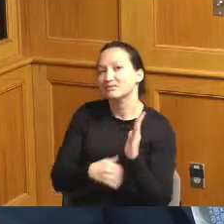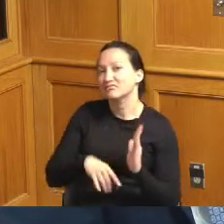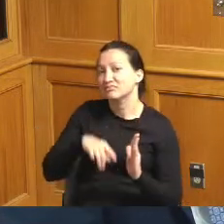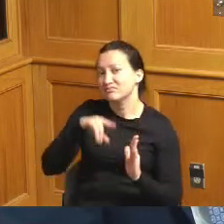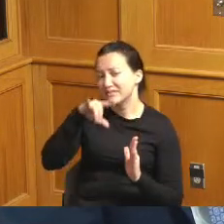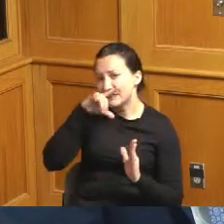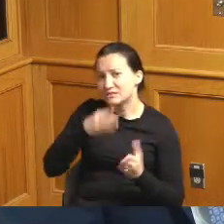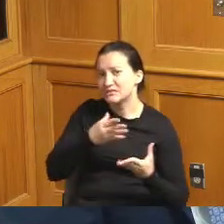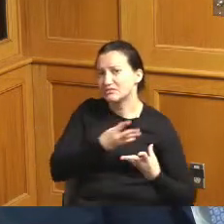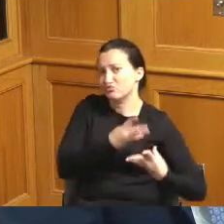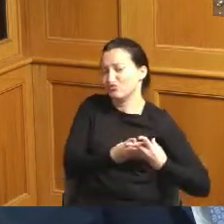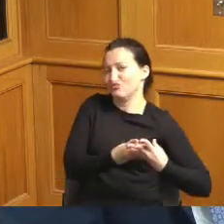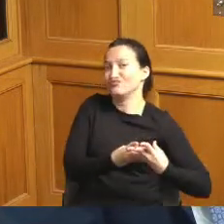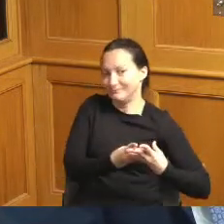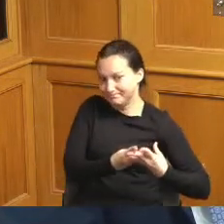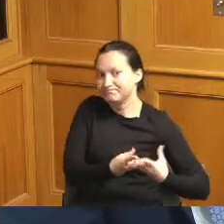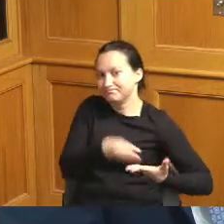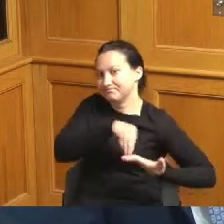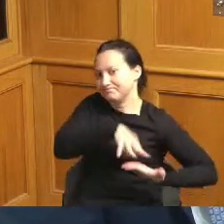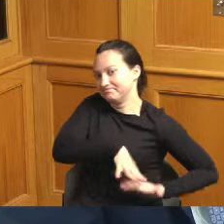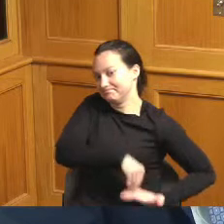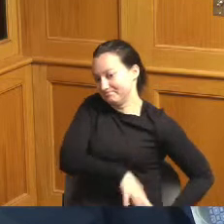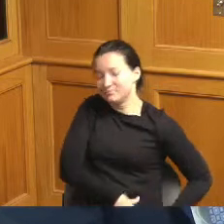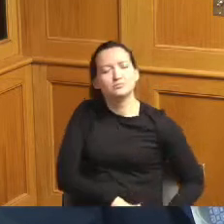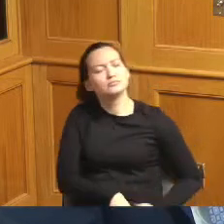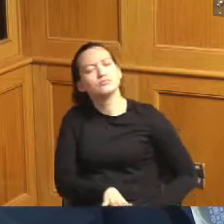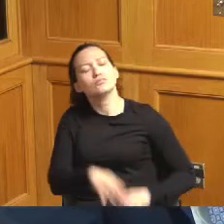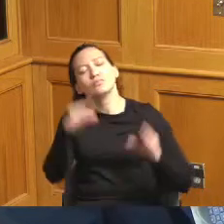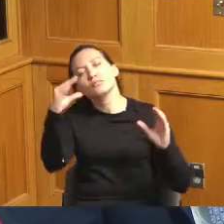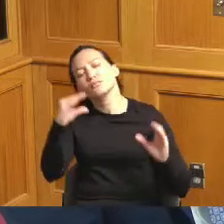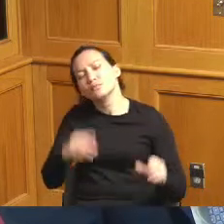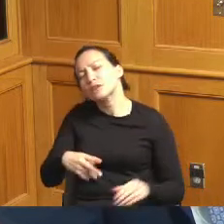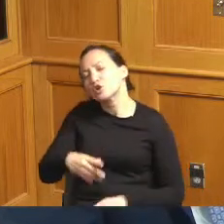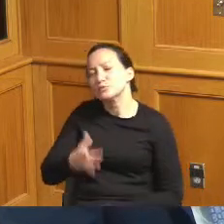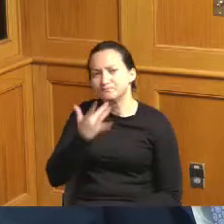Detention Facility each week gotcha and then I would like to see a compare Harrison or where